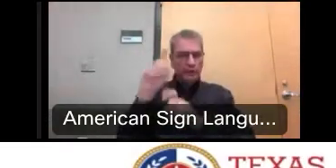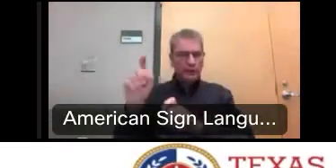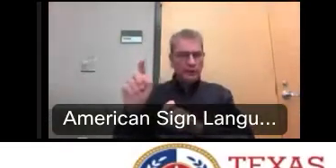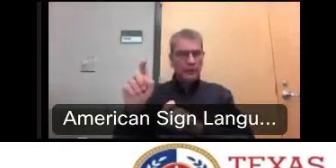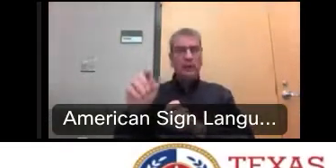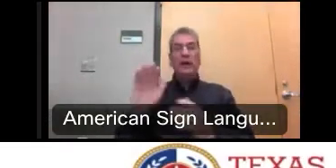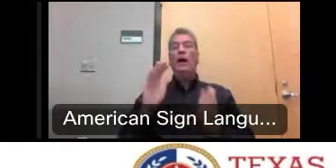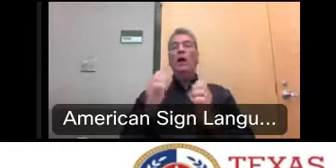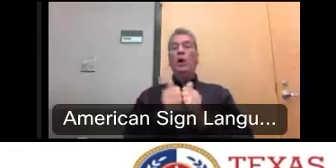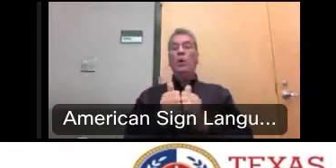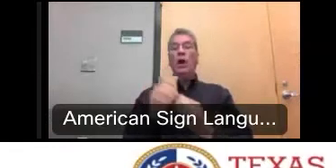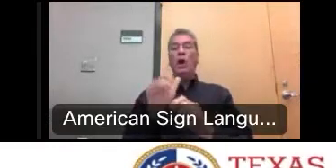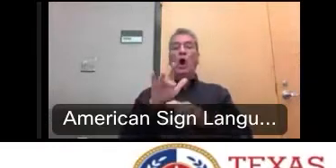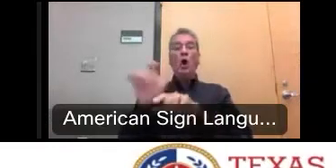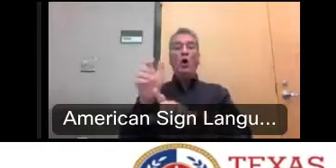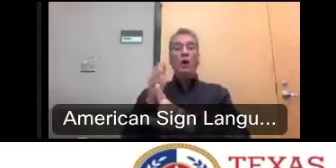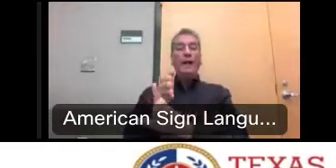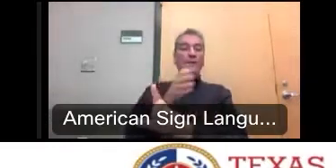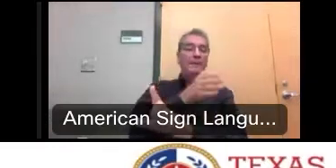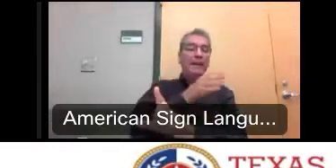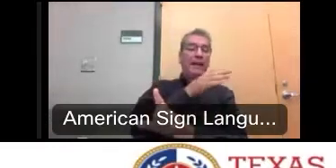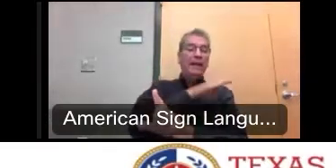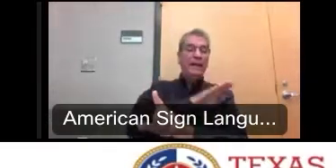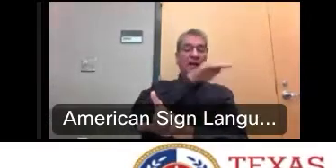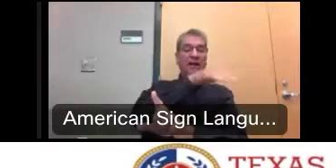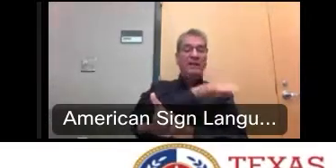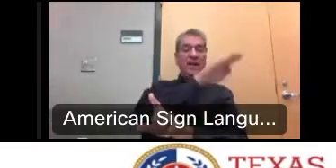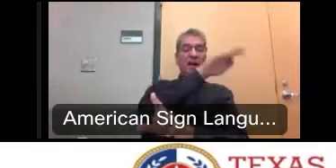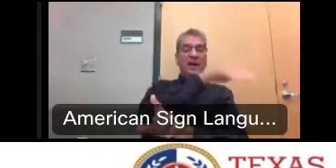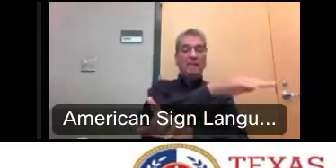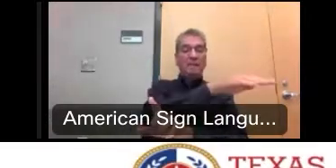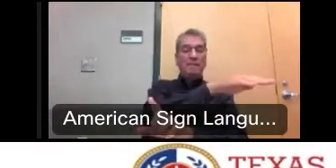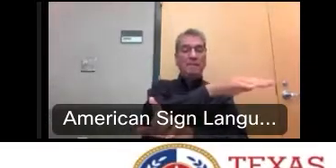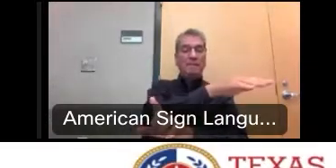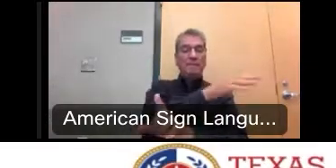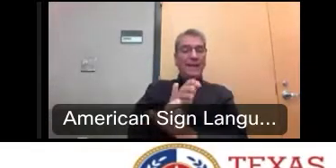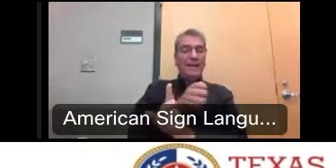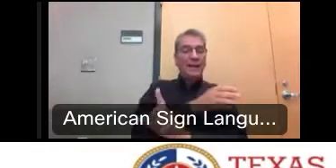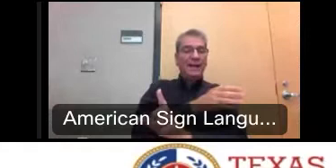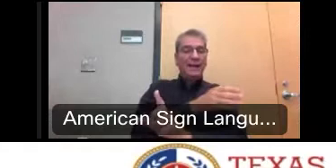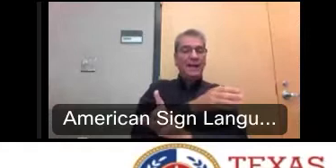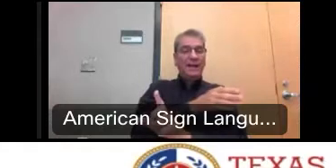things for those earlier peaks, there was more there was more morbidity that was on